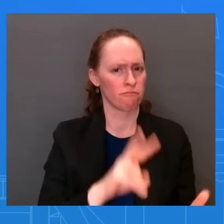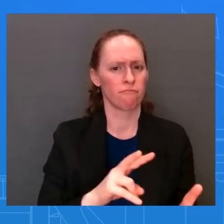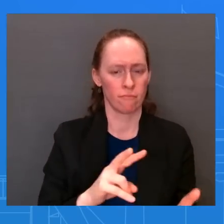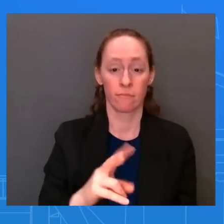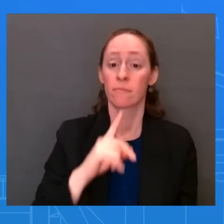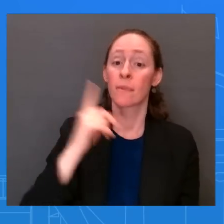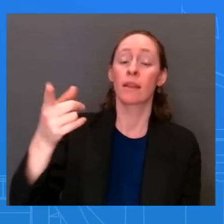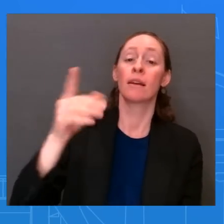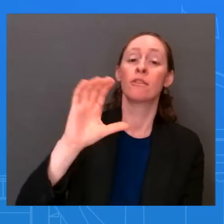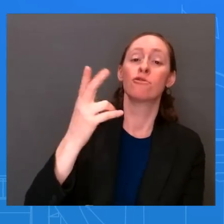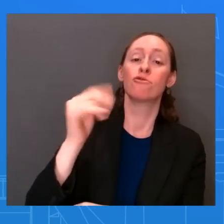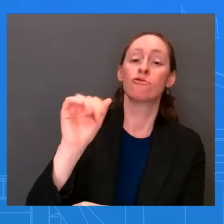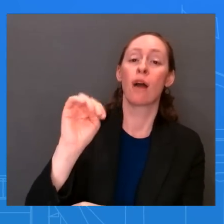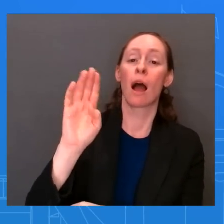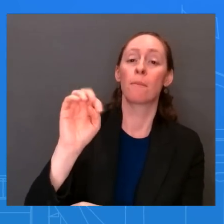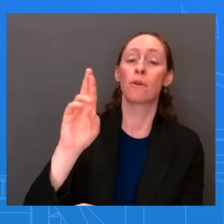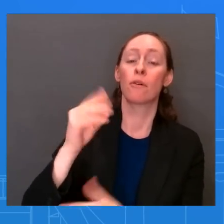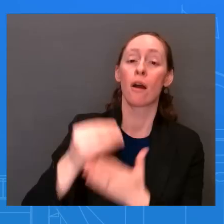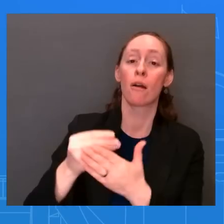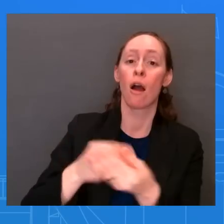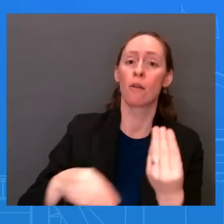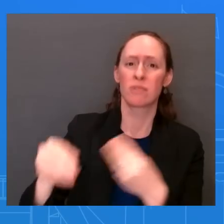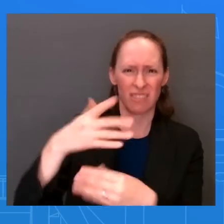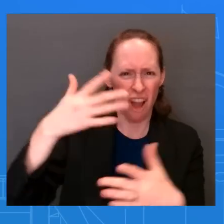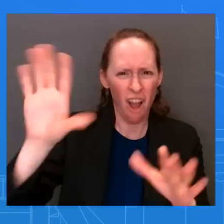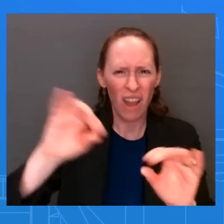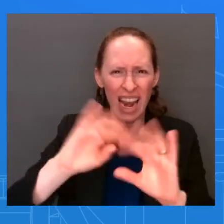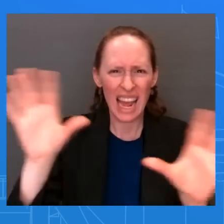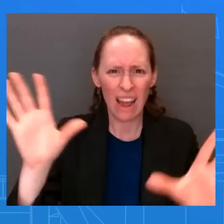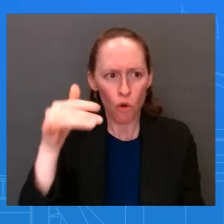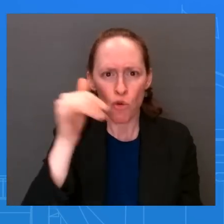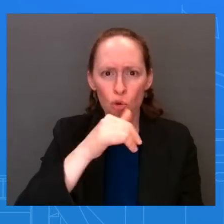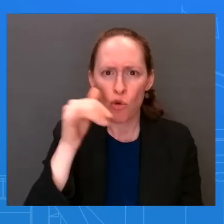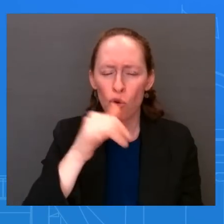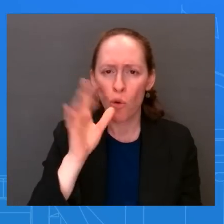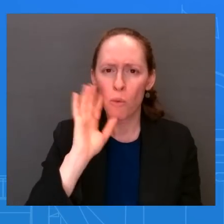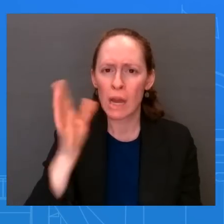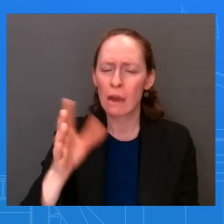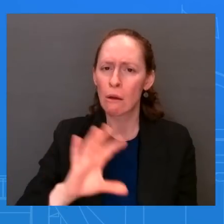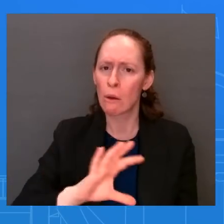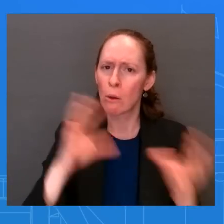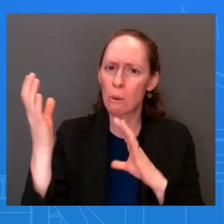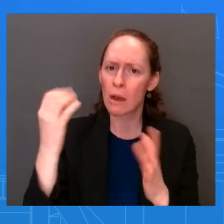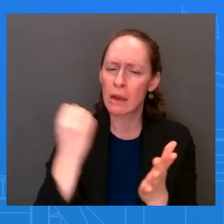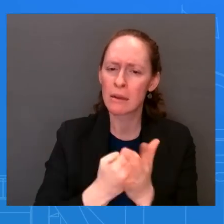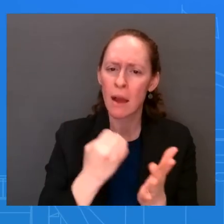A former economist to Republican senators Rob Portman, Mar- -- Marco Rubio, Mitt Romney called it